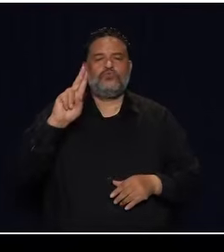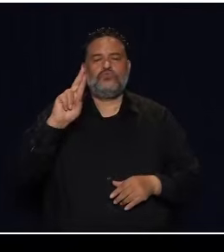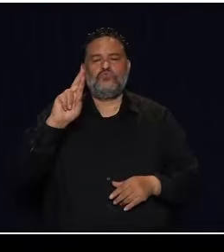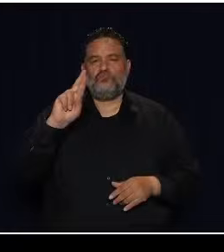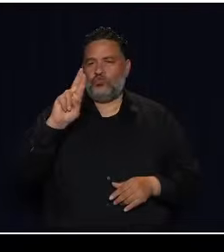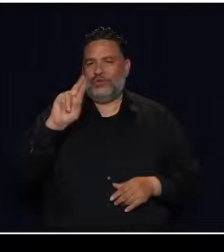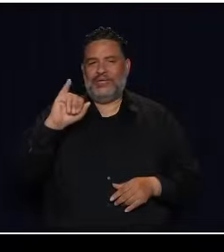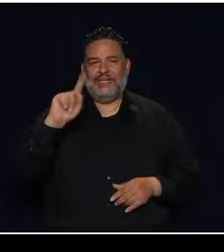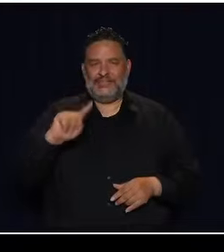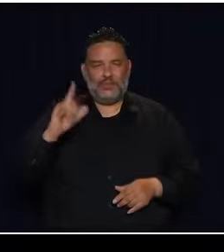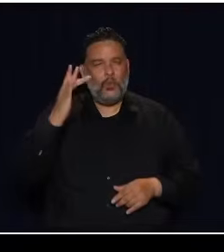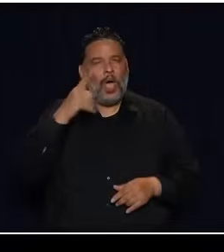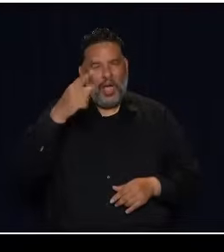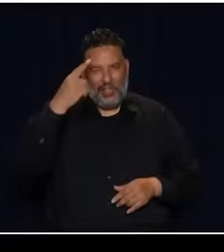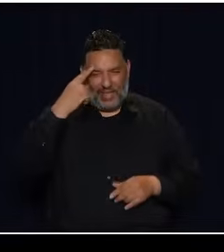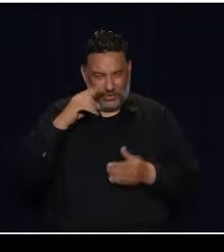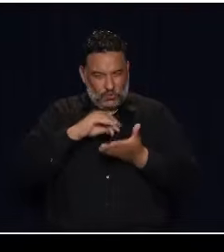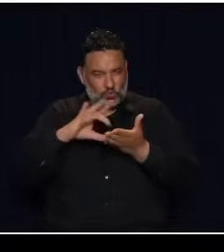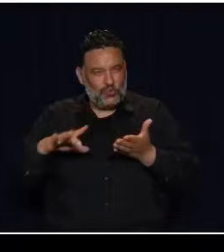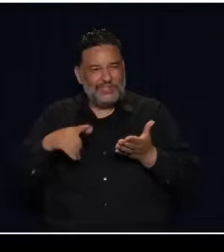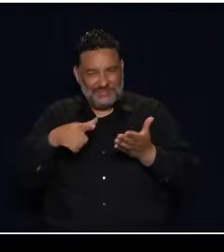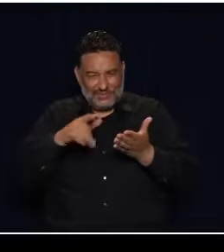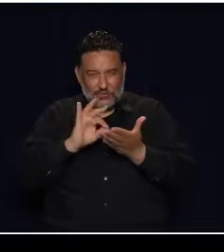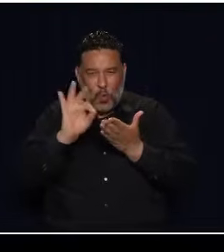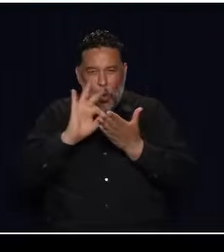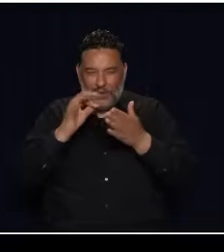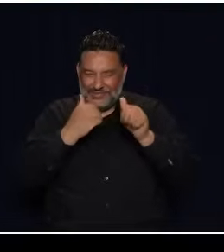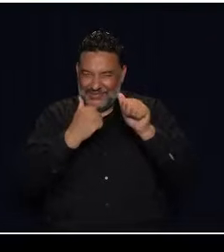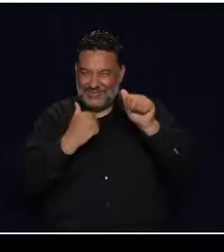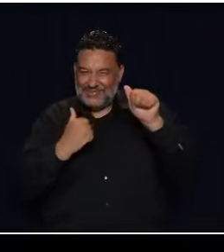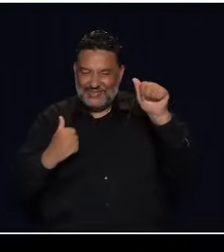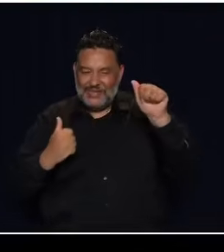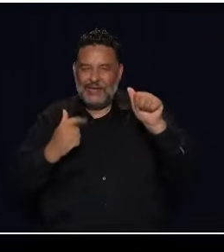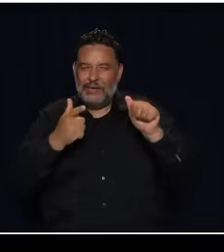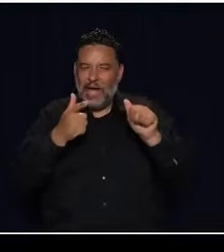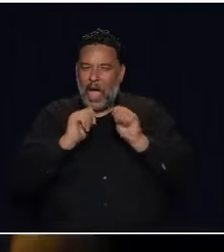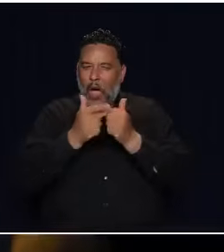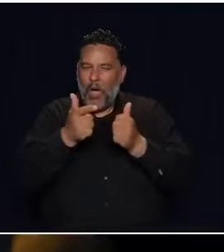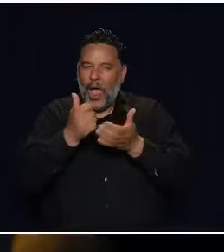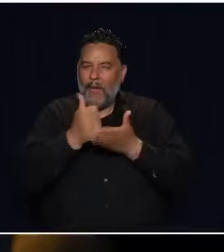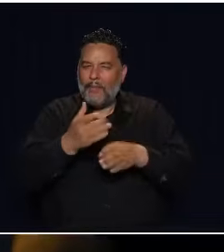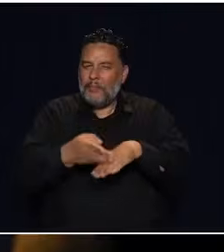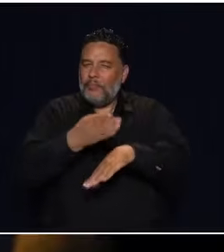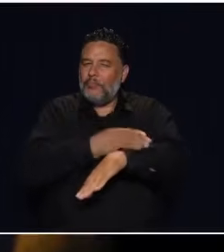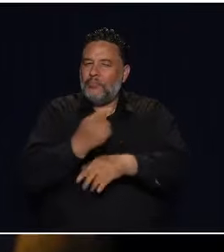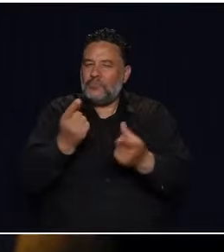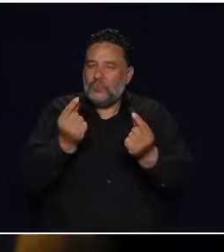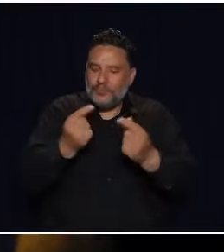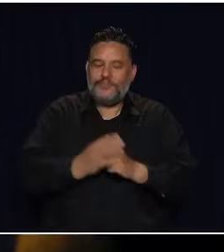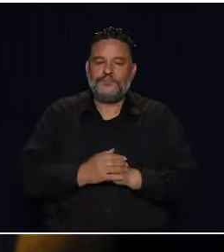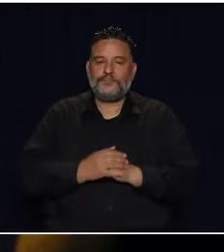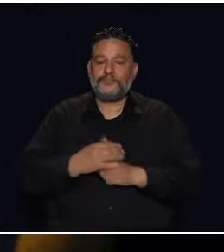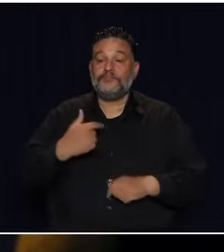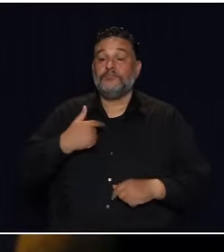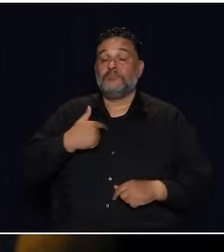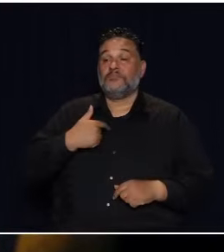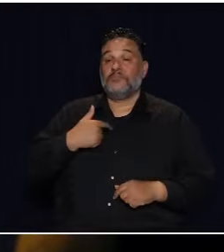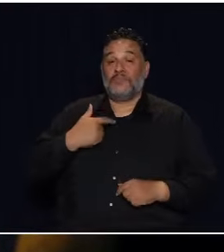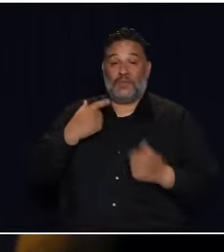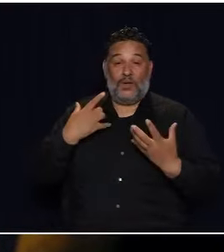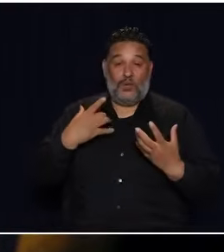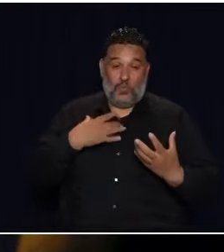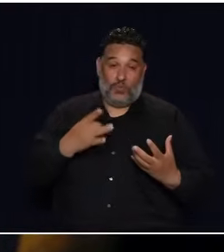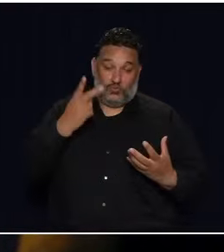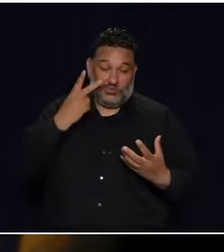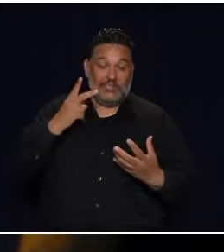STRUGGLE WHENNET COME S S S